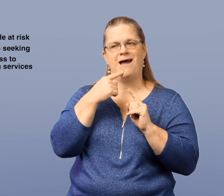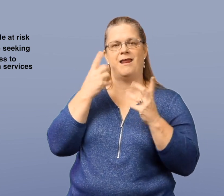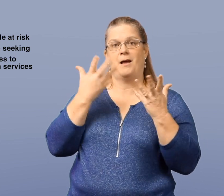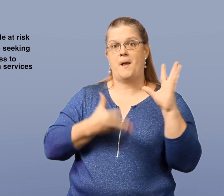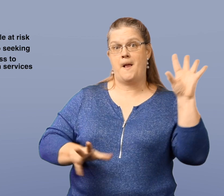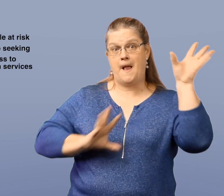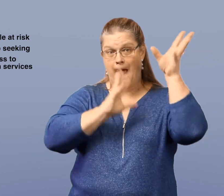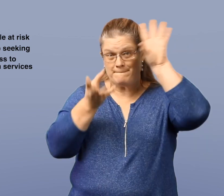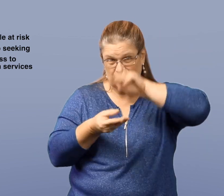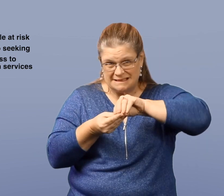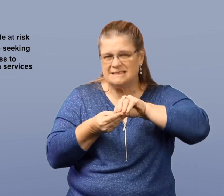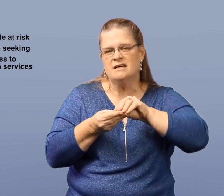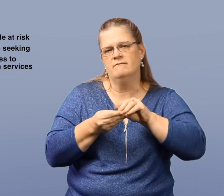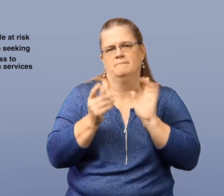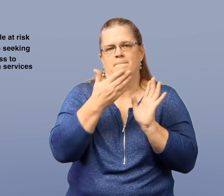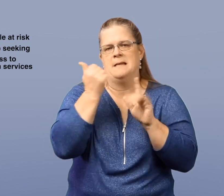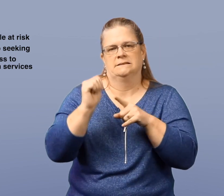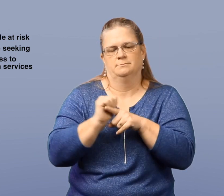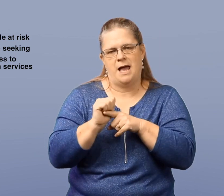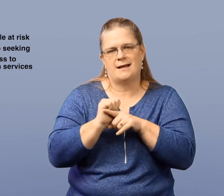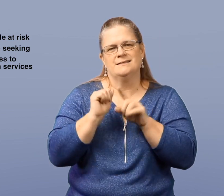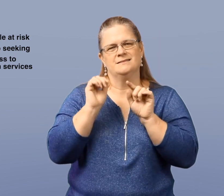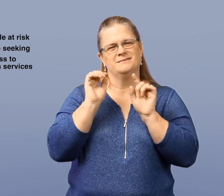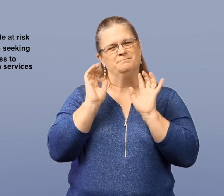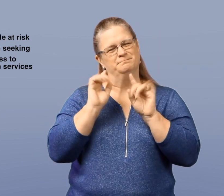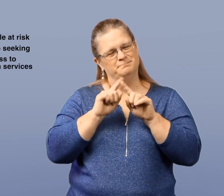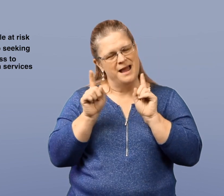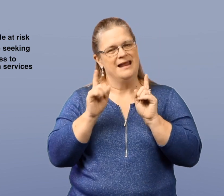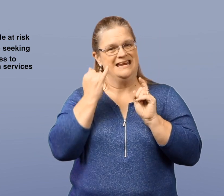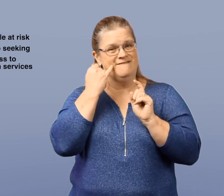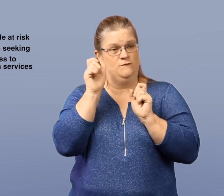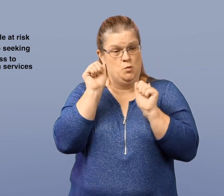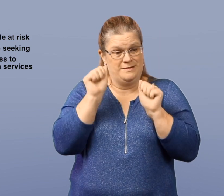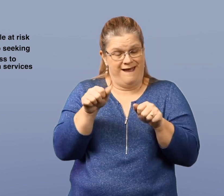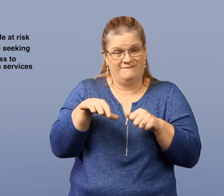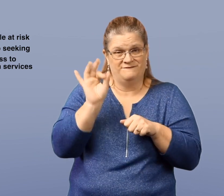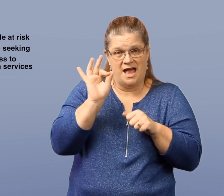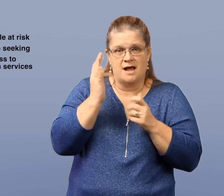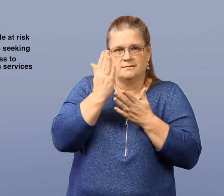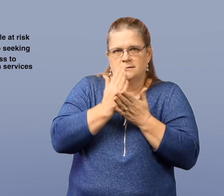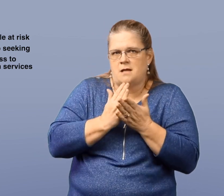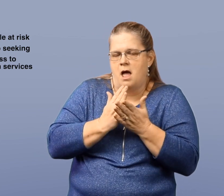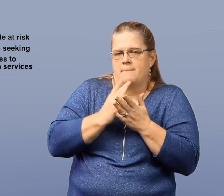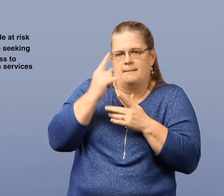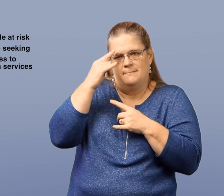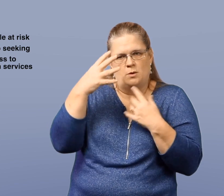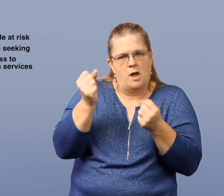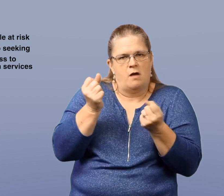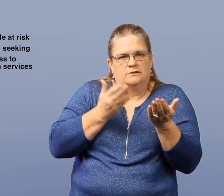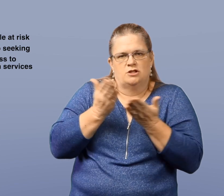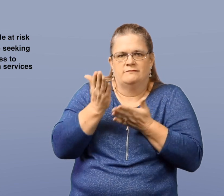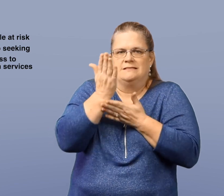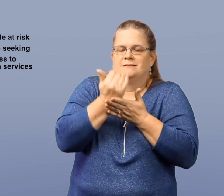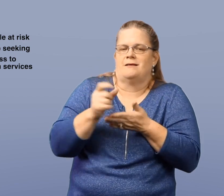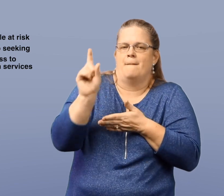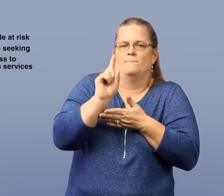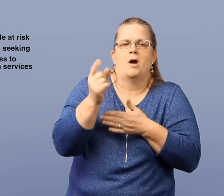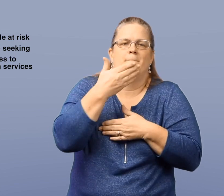like they said, comprehensive is best practices but you need to find some mental health services somewhere.